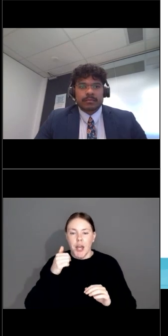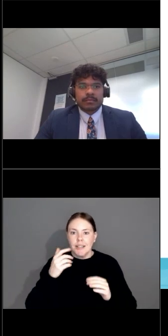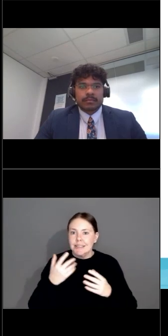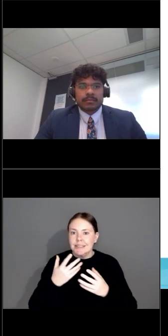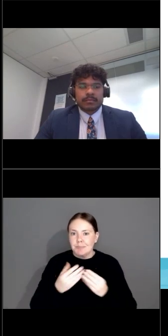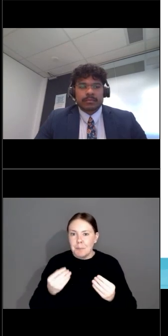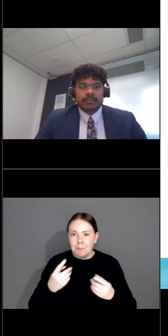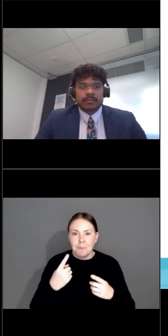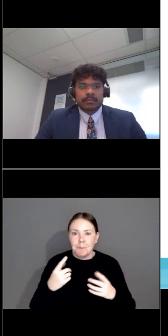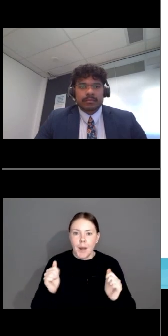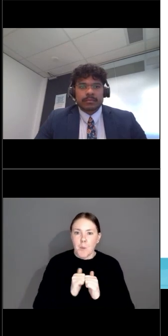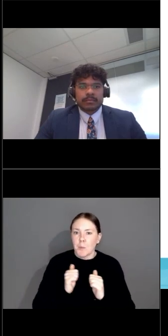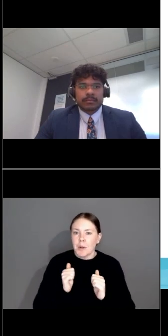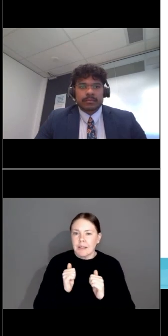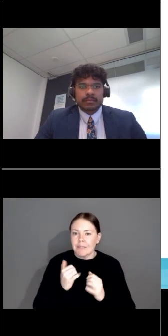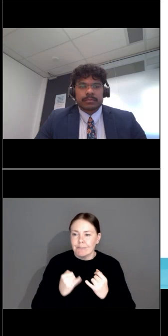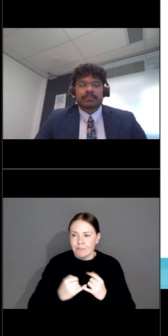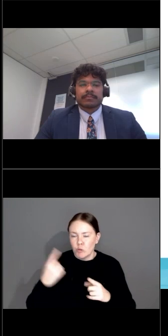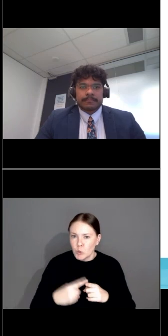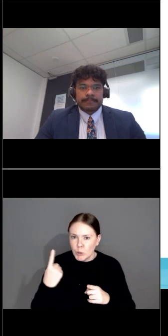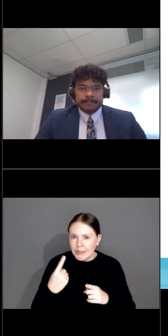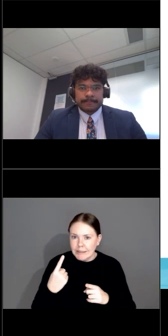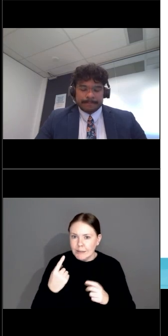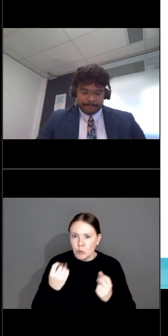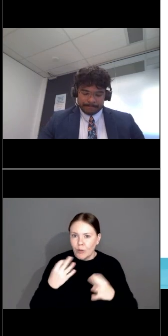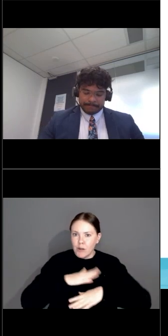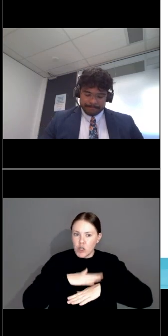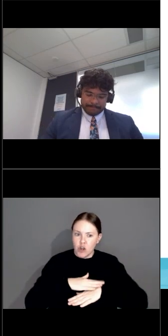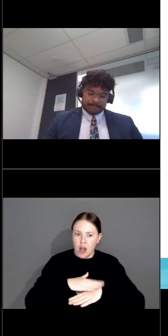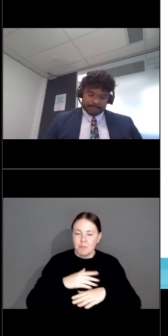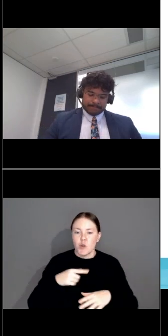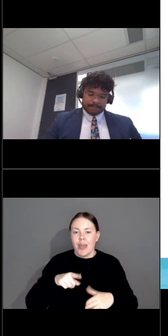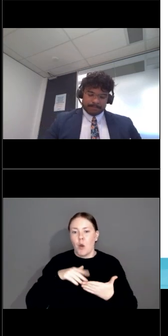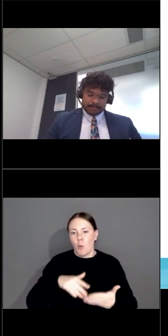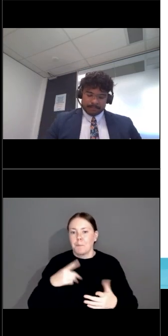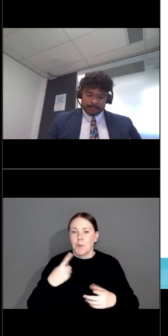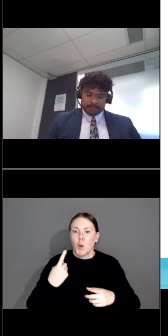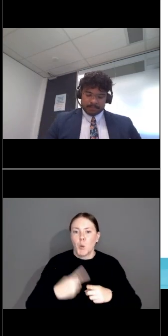hoping to create some more videos just to again showcase different elements of the resources so